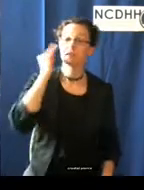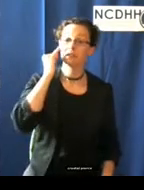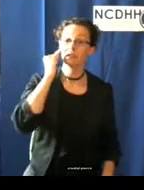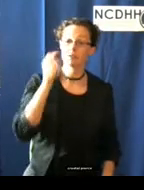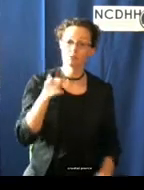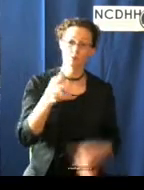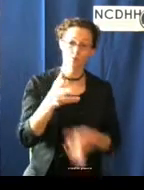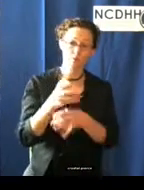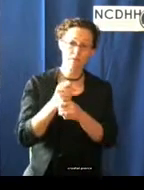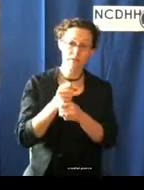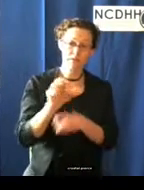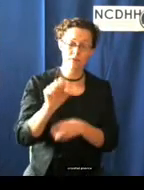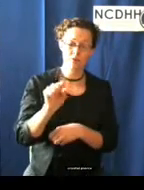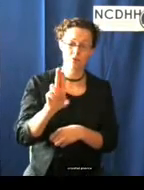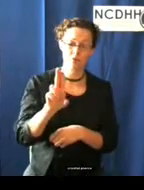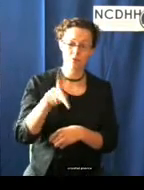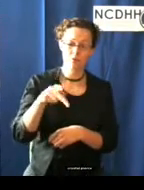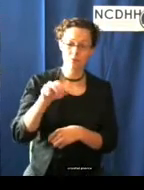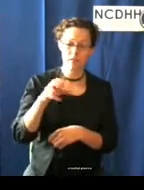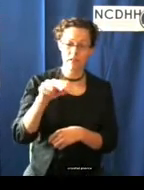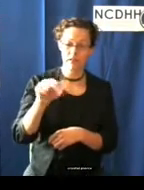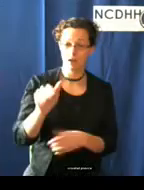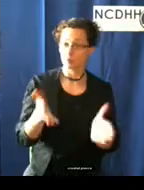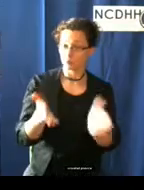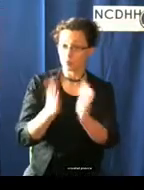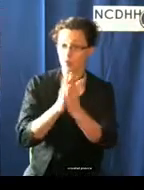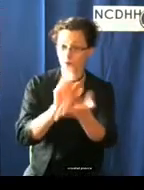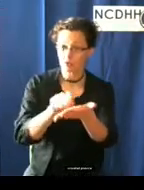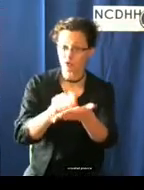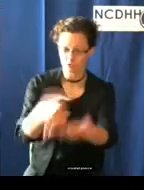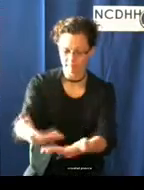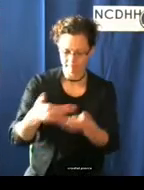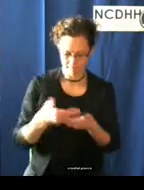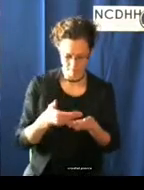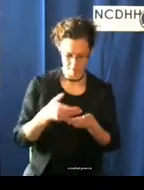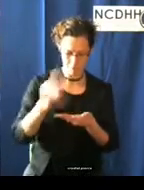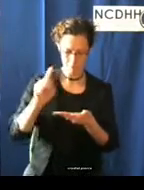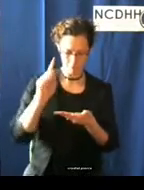WRITTEN REQUEST TO ATTEND A COURT HEARING YOU ARE REQUIRED